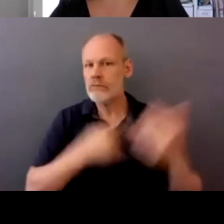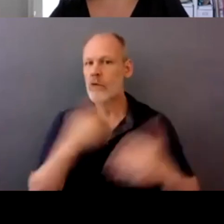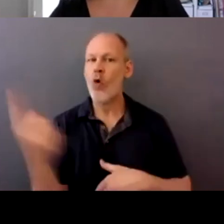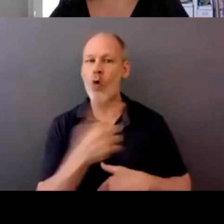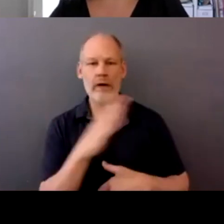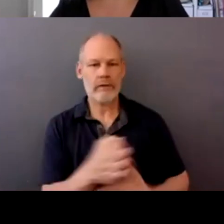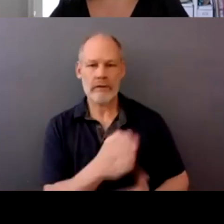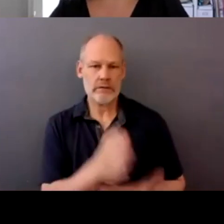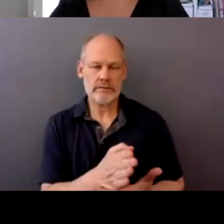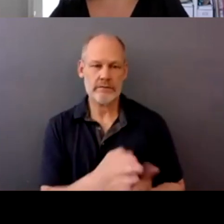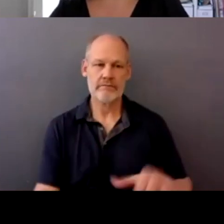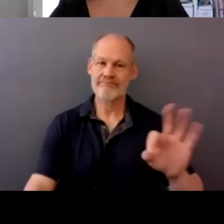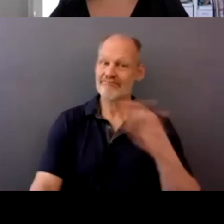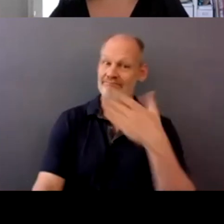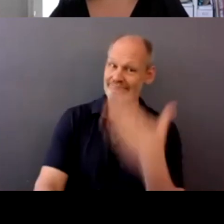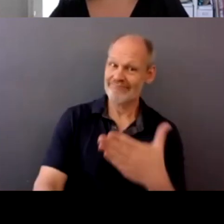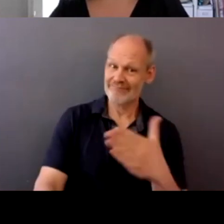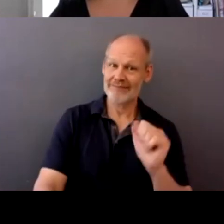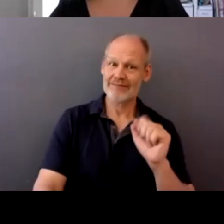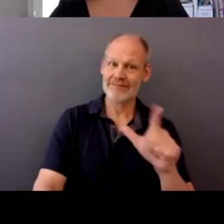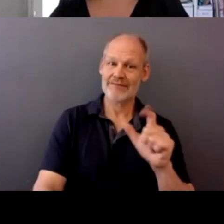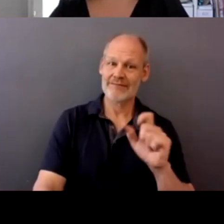Thanks Alexander. Anyone else,